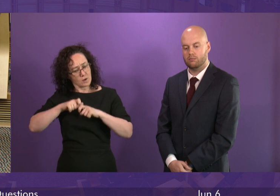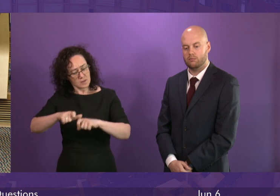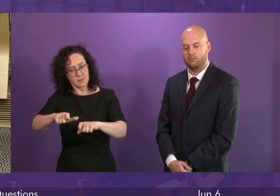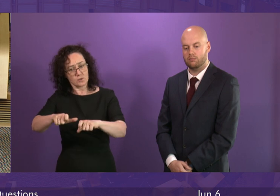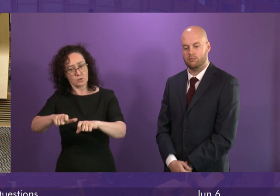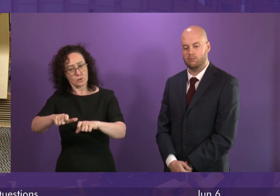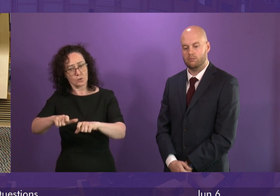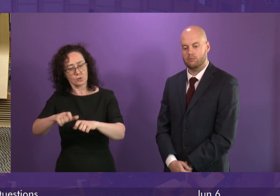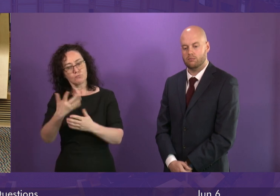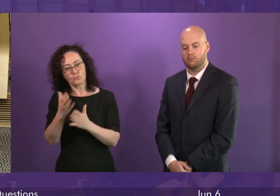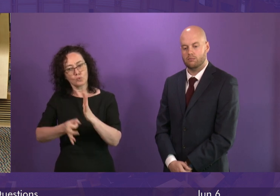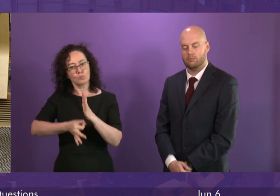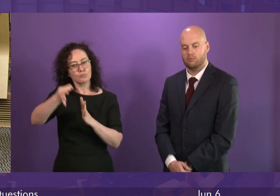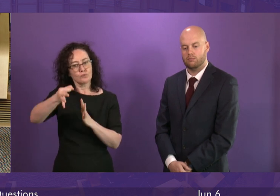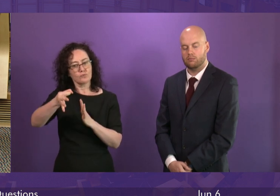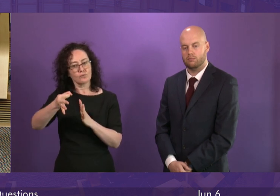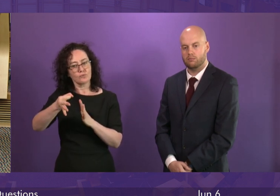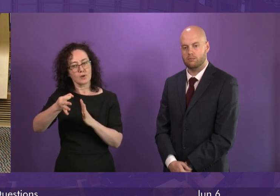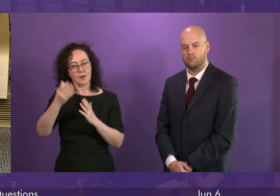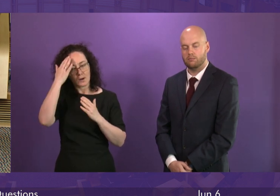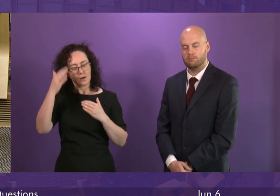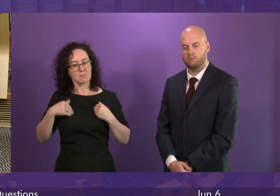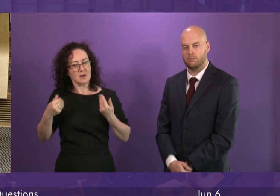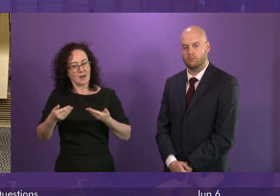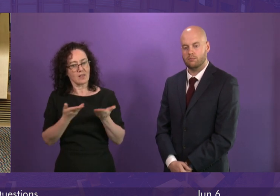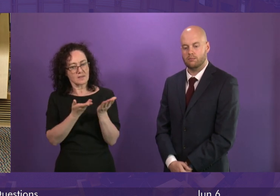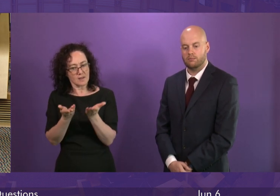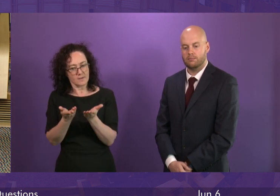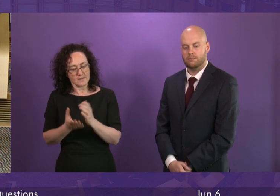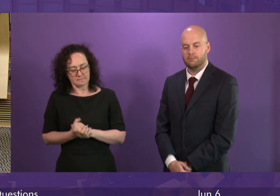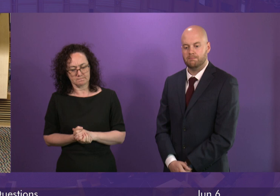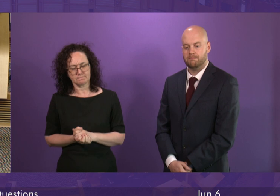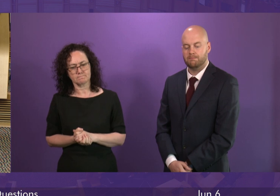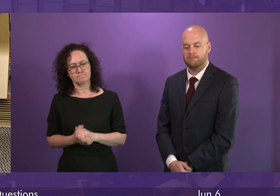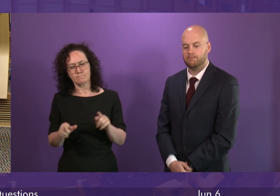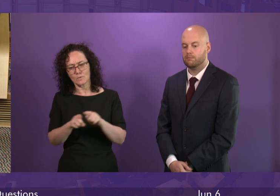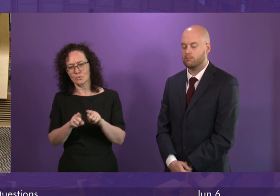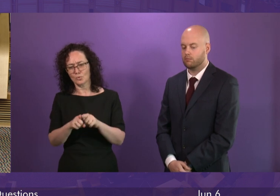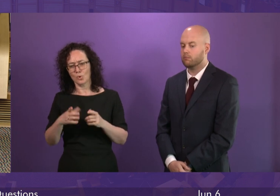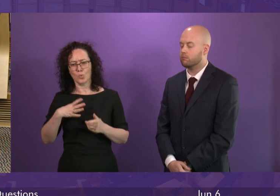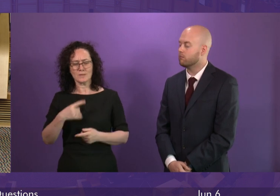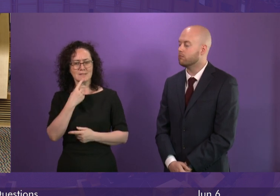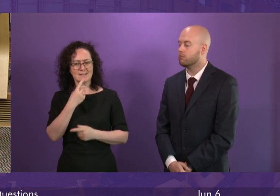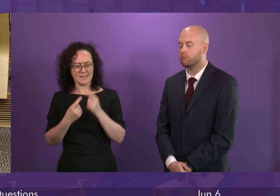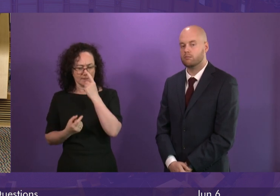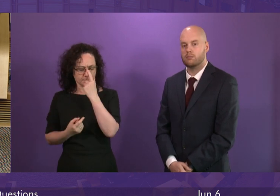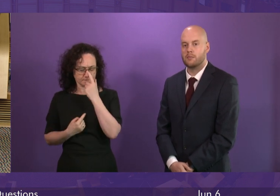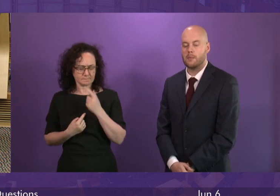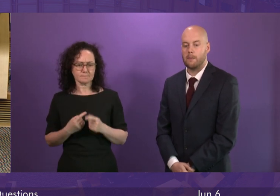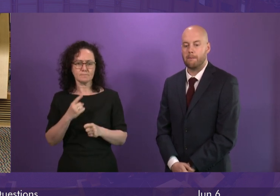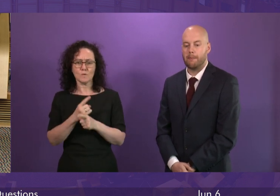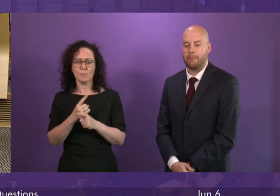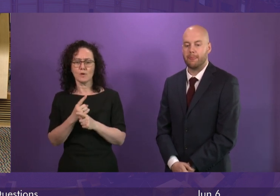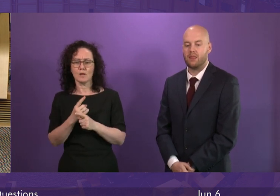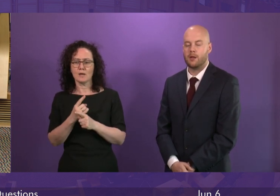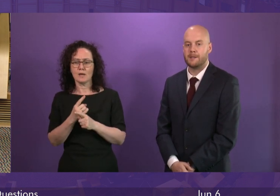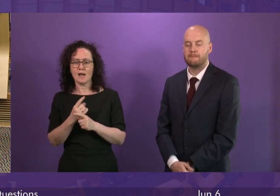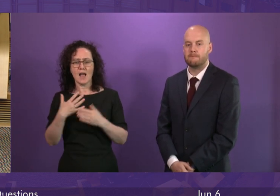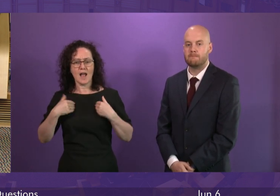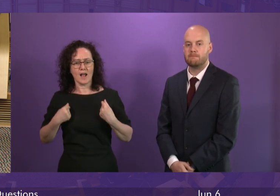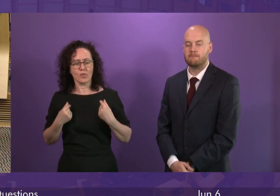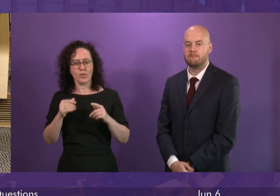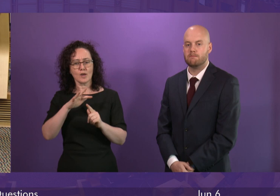health services. Health and social care integration at local level is a joint endeavour of the